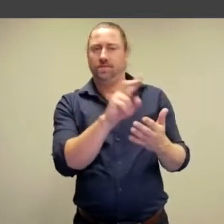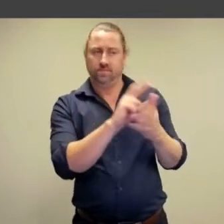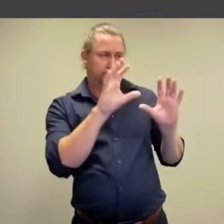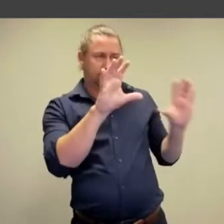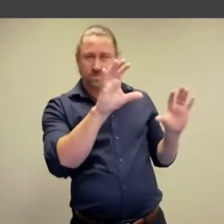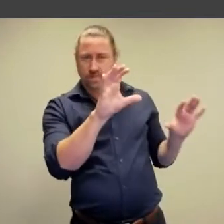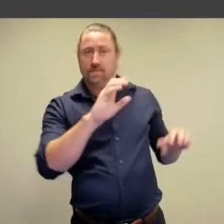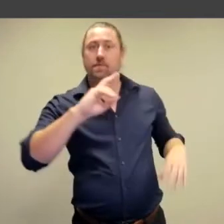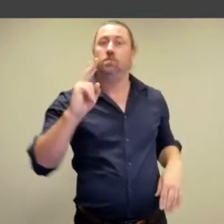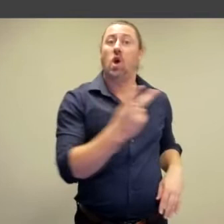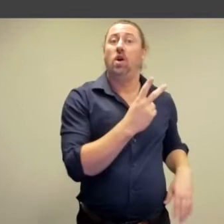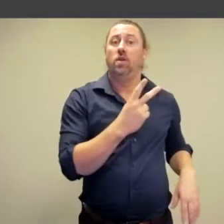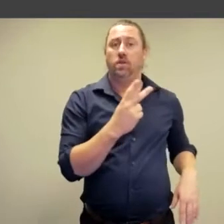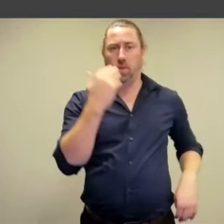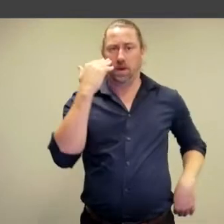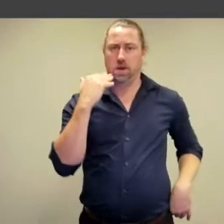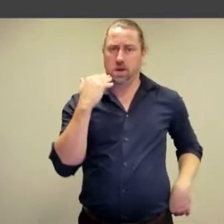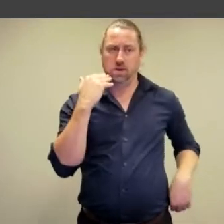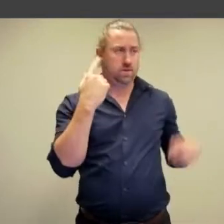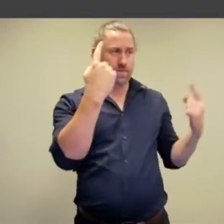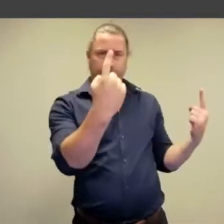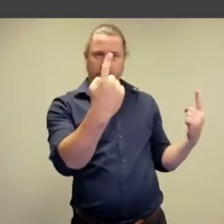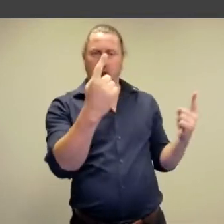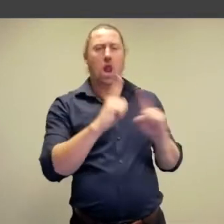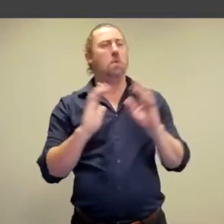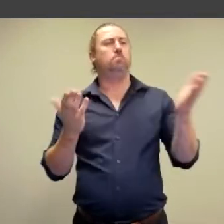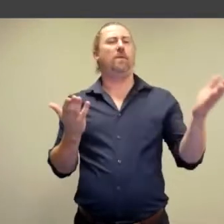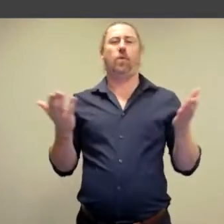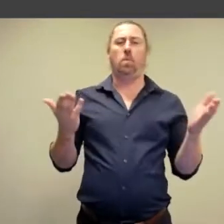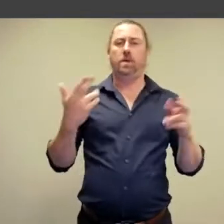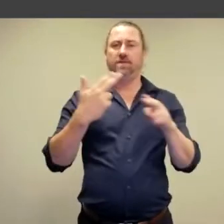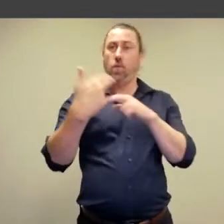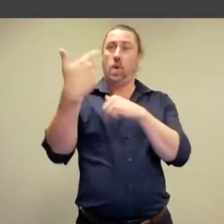single woman